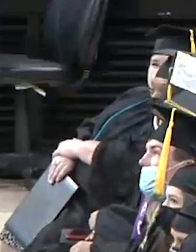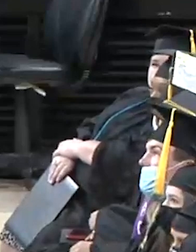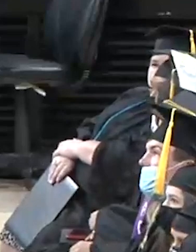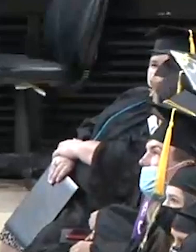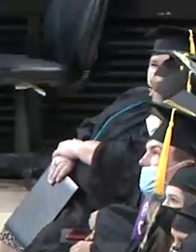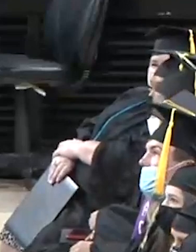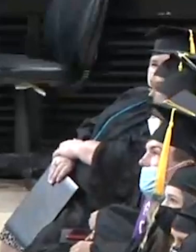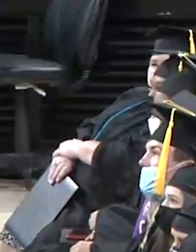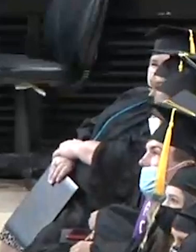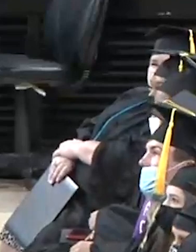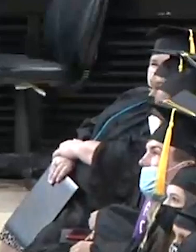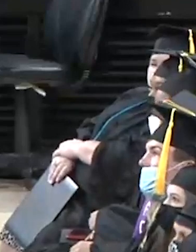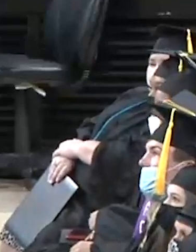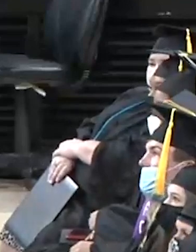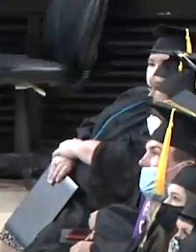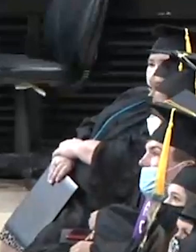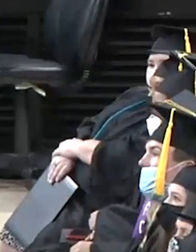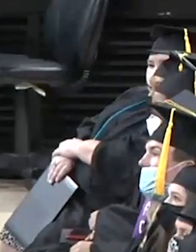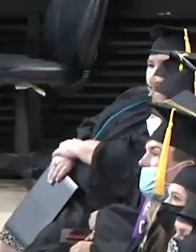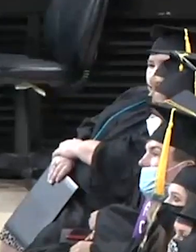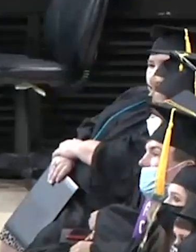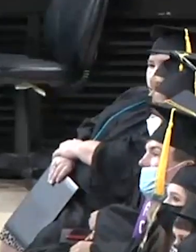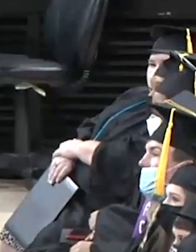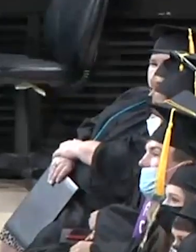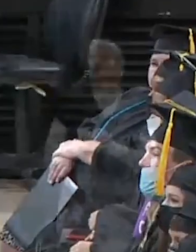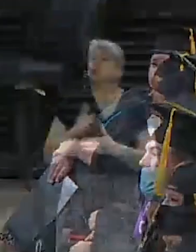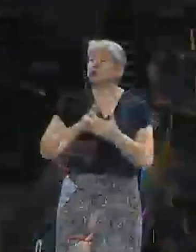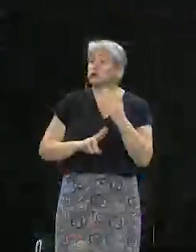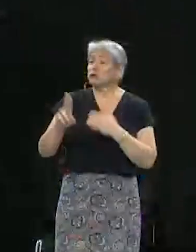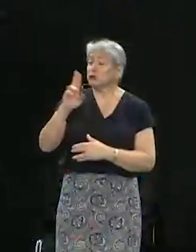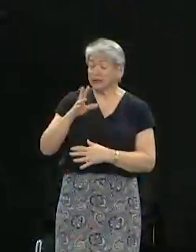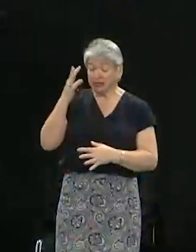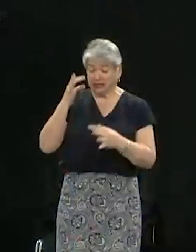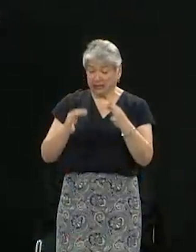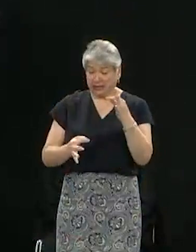The University allows students who have served as Seymour,